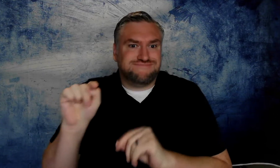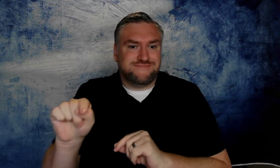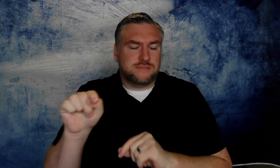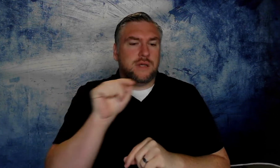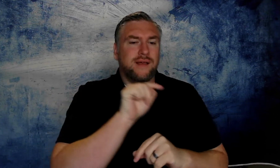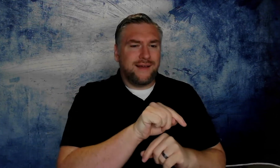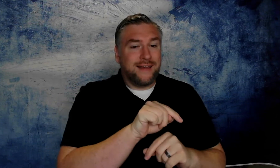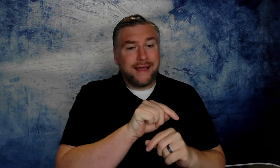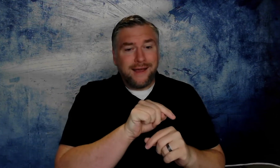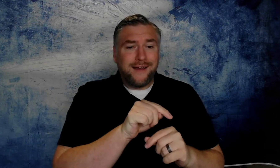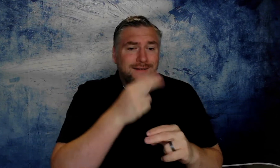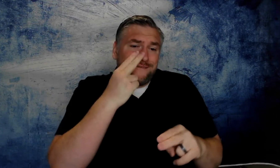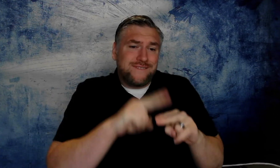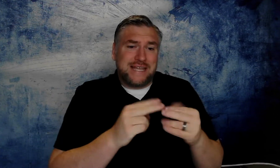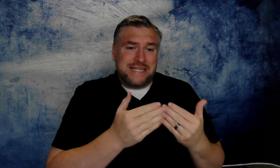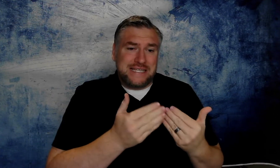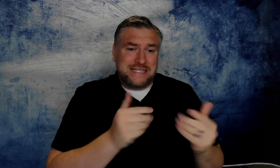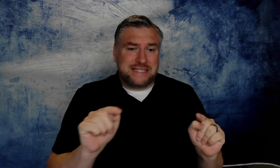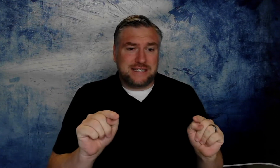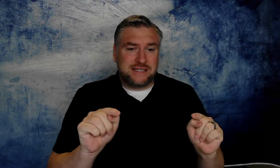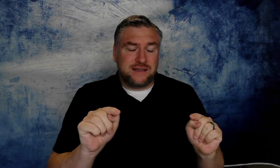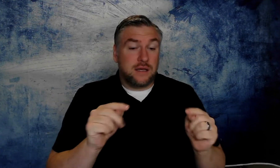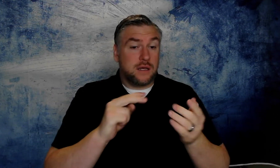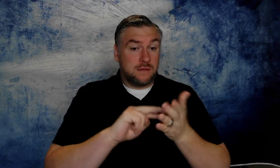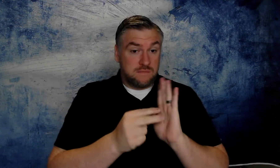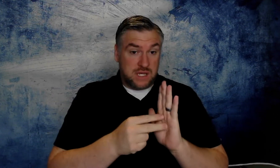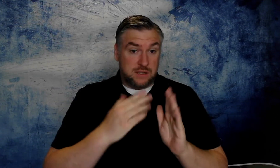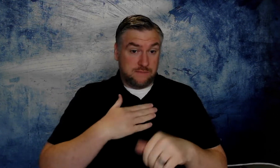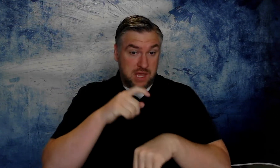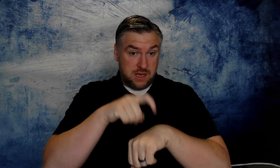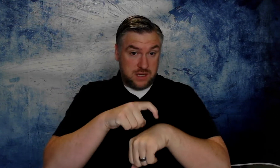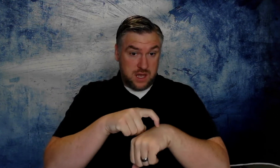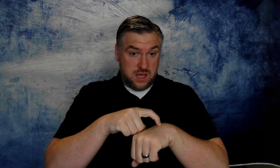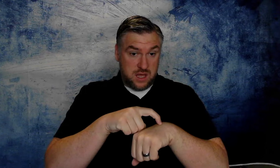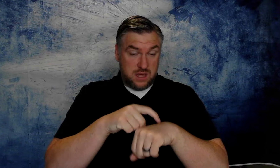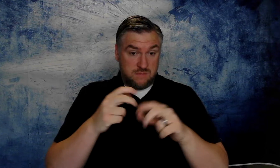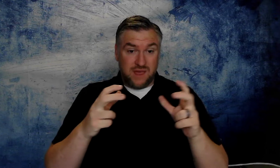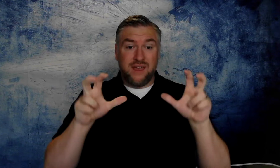so much more valuable. This geometry concept is fun and easy